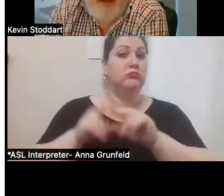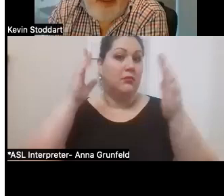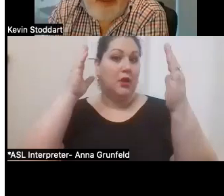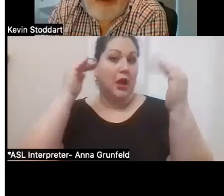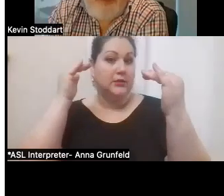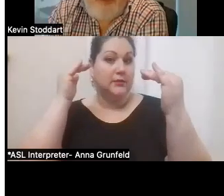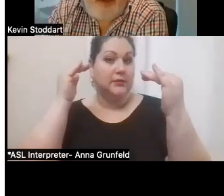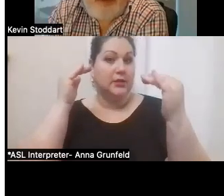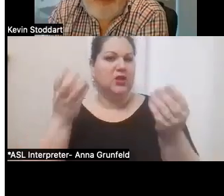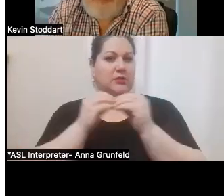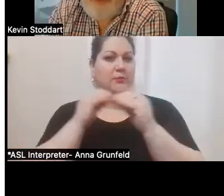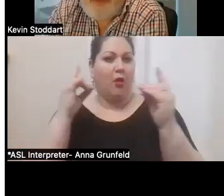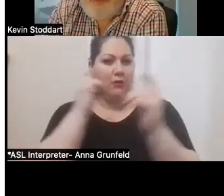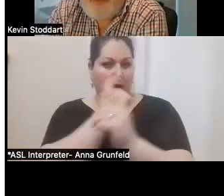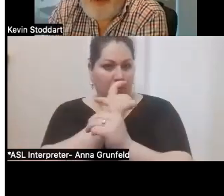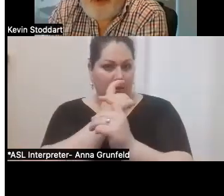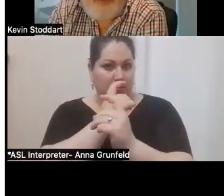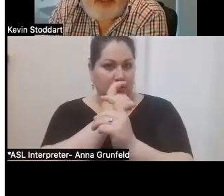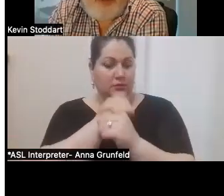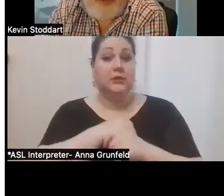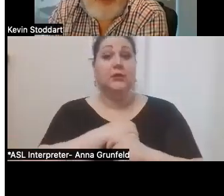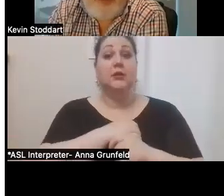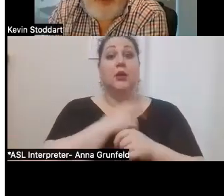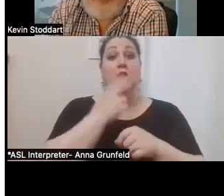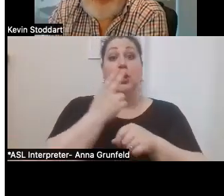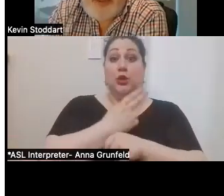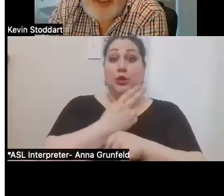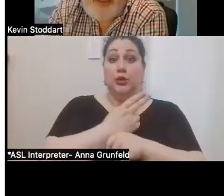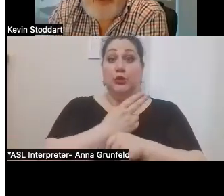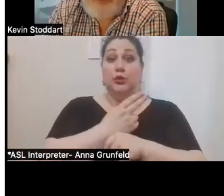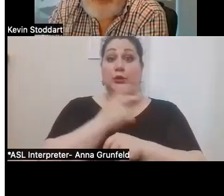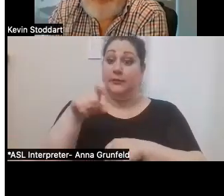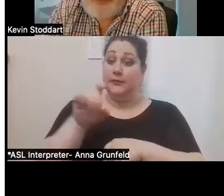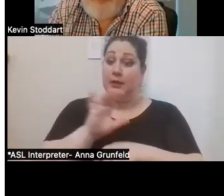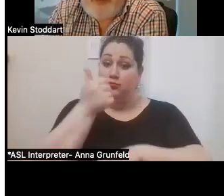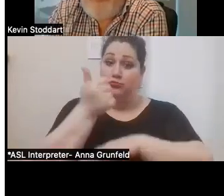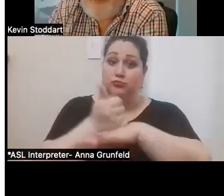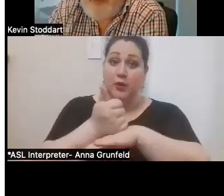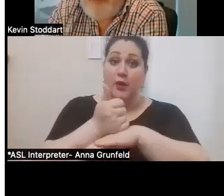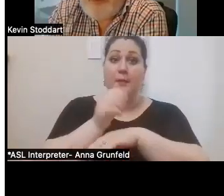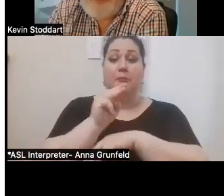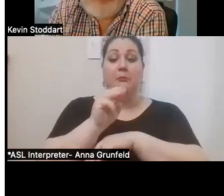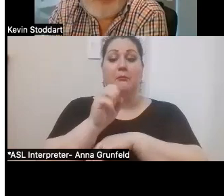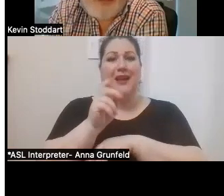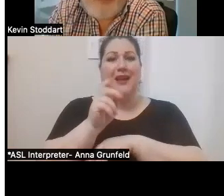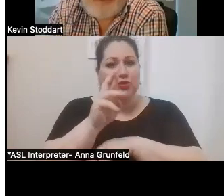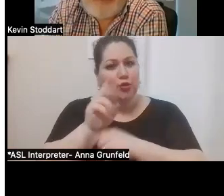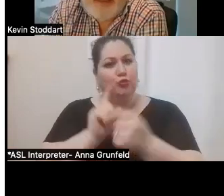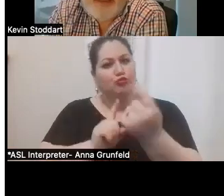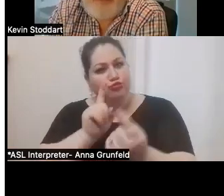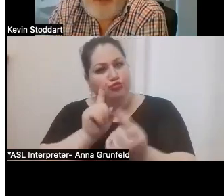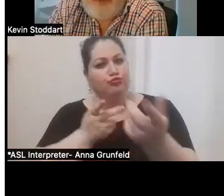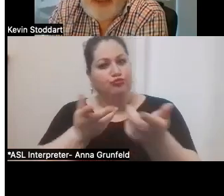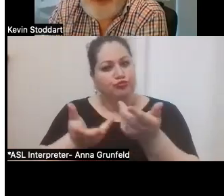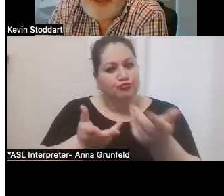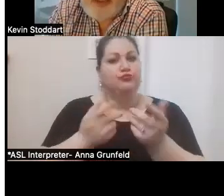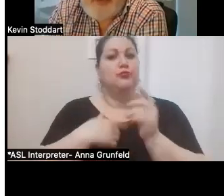We need to utilize a mentor or mentors who understand the specific environment or dynamics at a learning site.